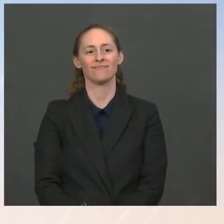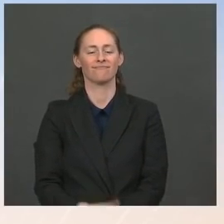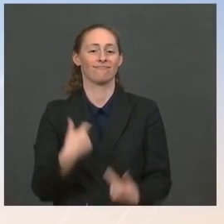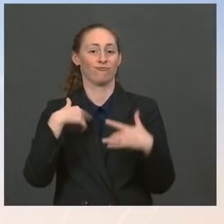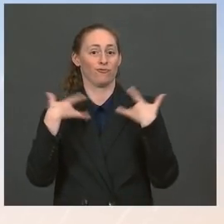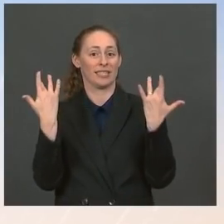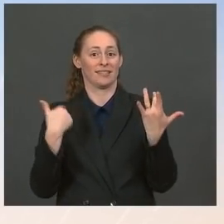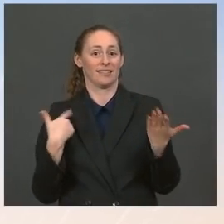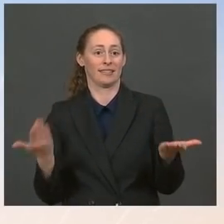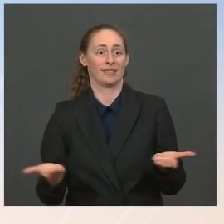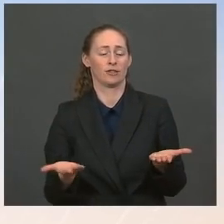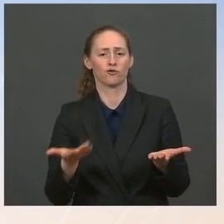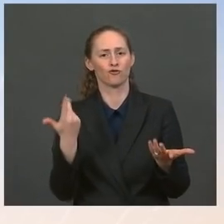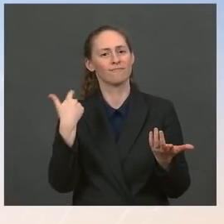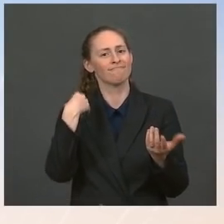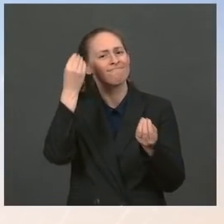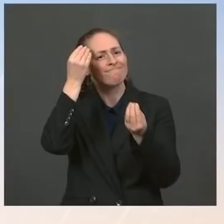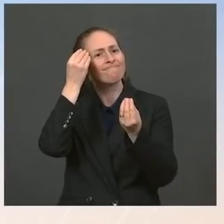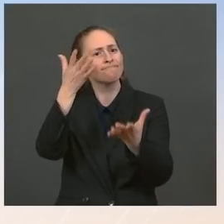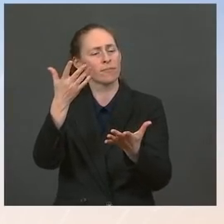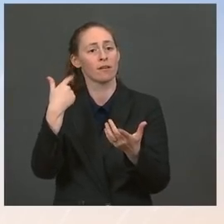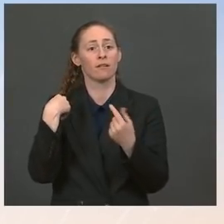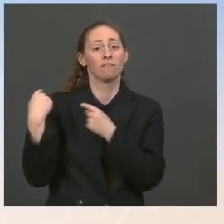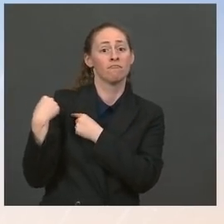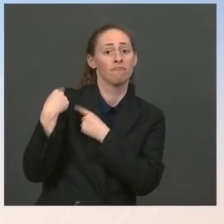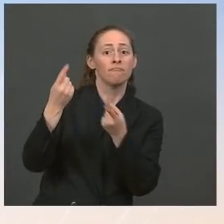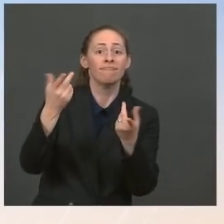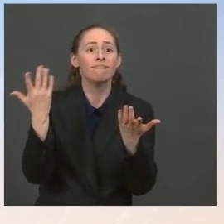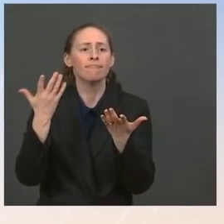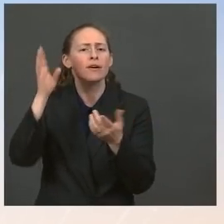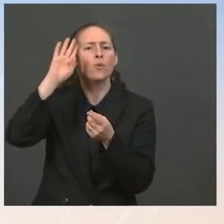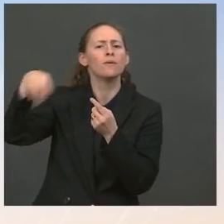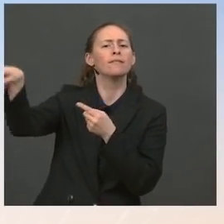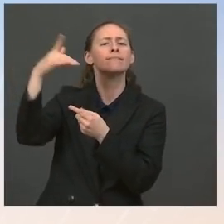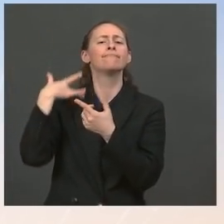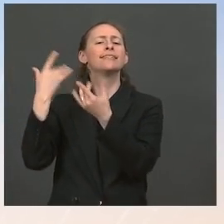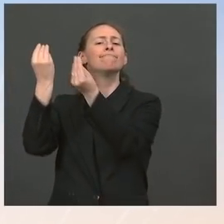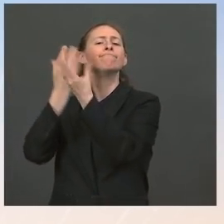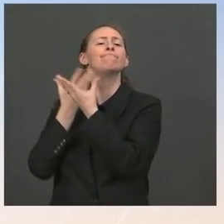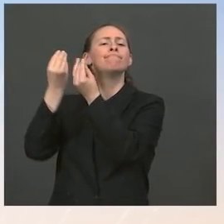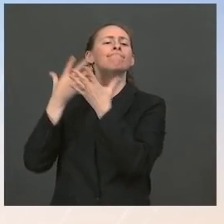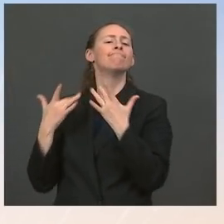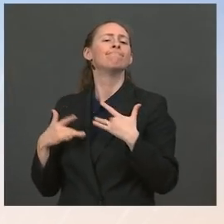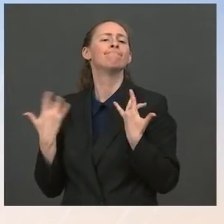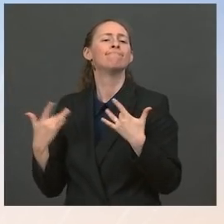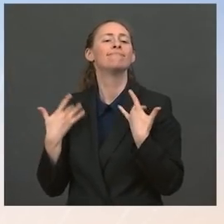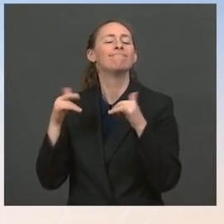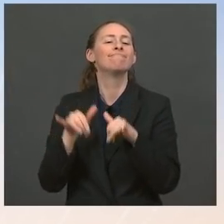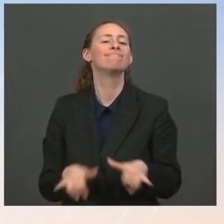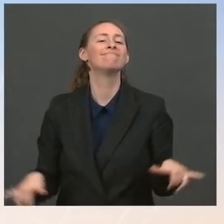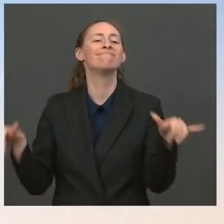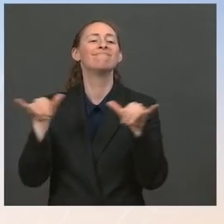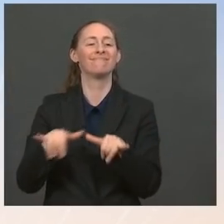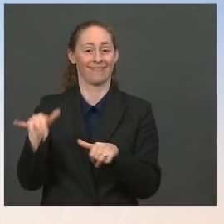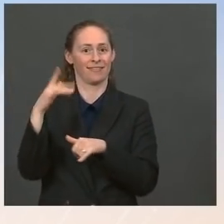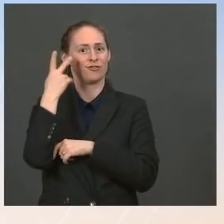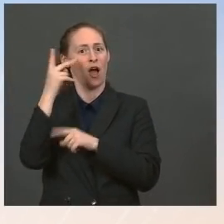When our communications team presents me with copy, I usually cross out the word "excited" because I think it's overused and I often rub out the exclamation points